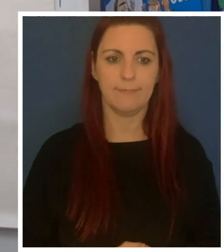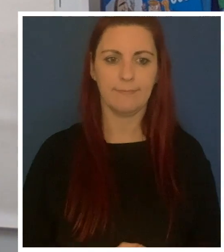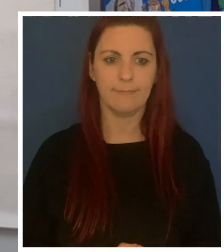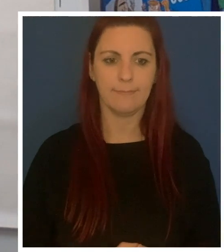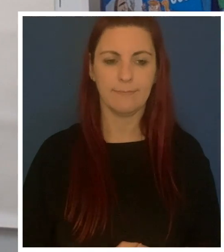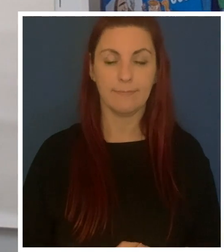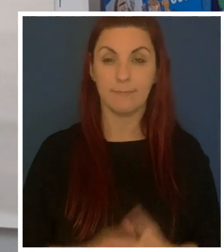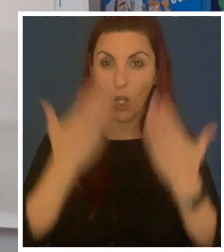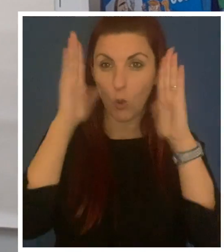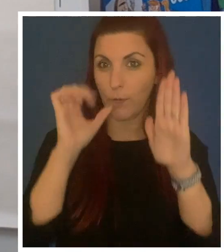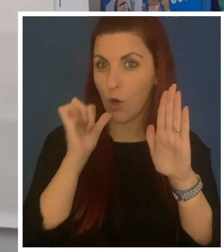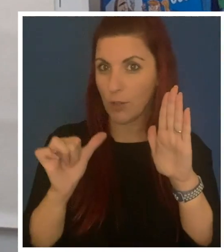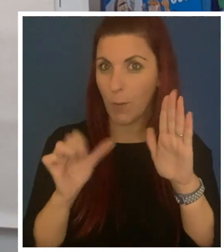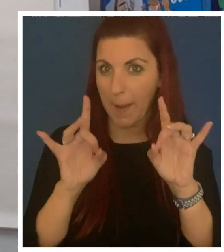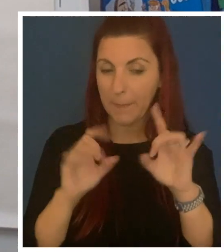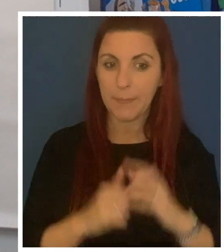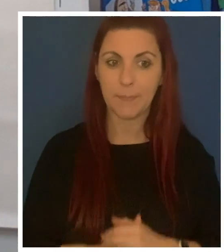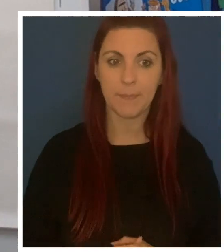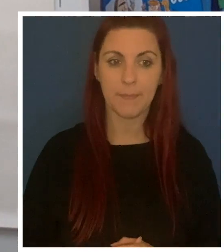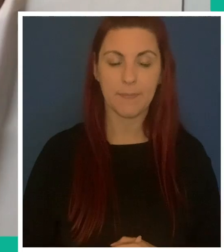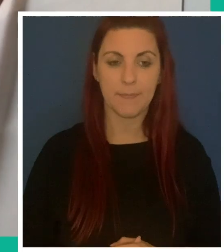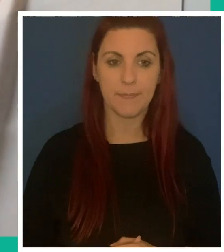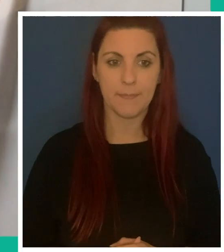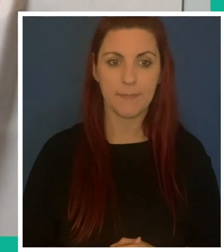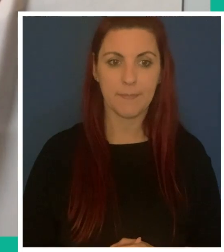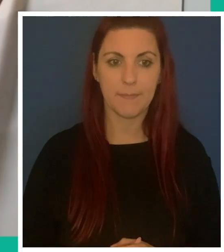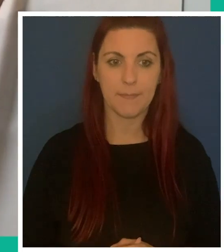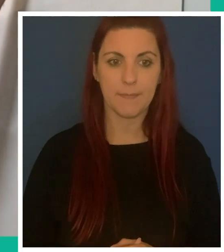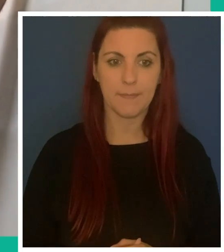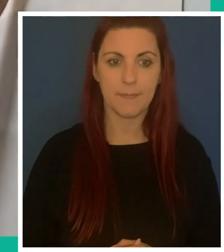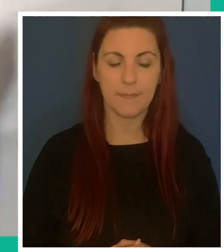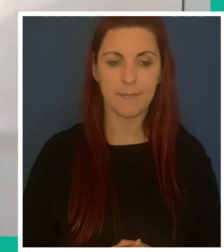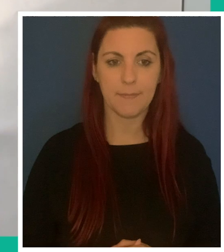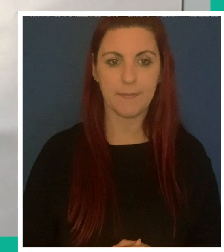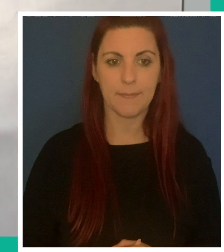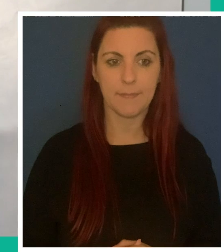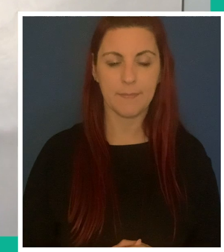So I'm going to show you how to do it, I'm going to draw flat across this side here, okay.